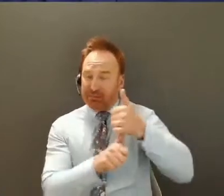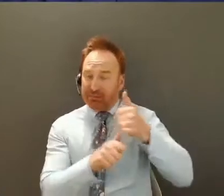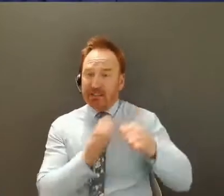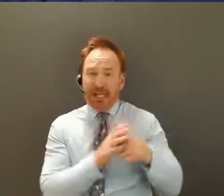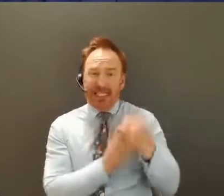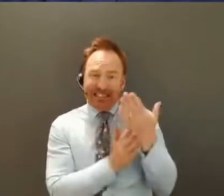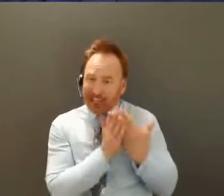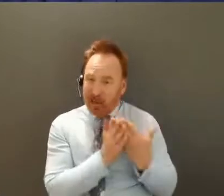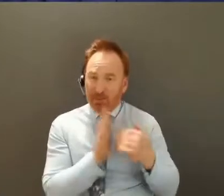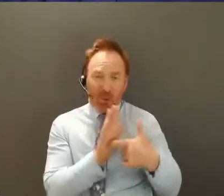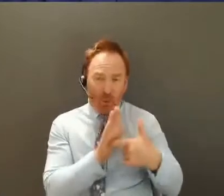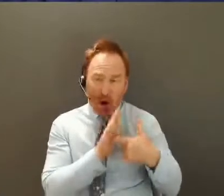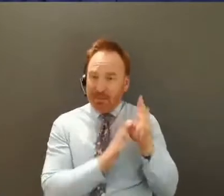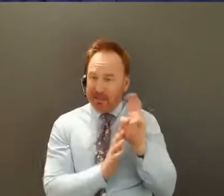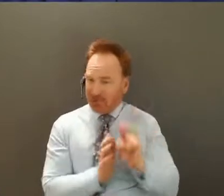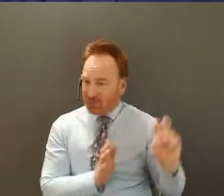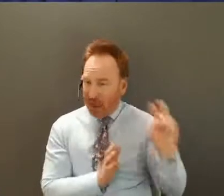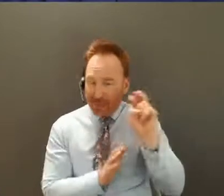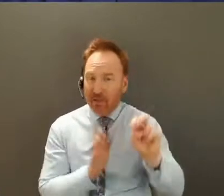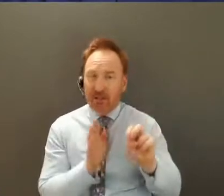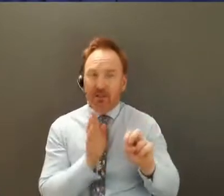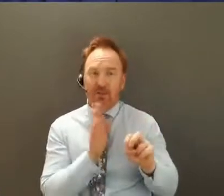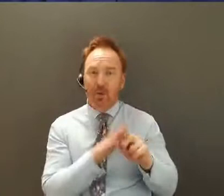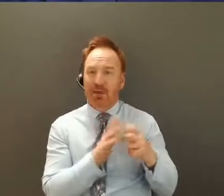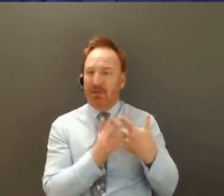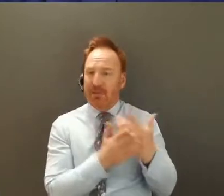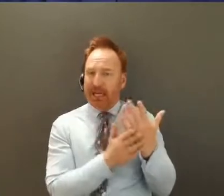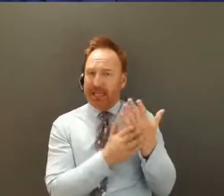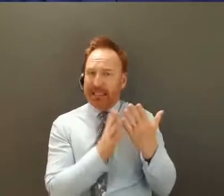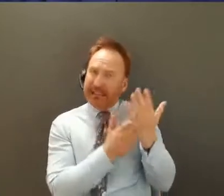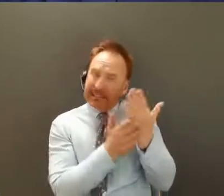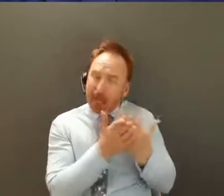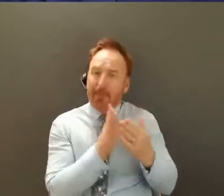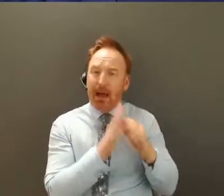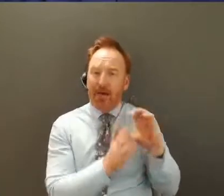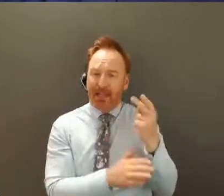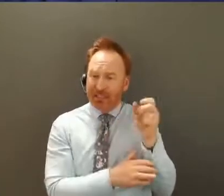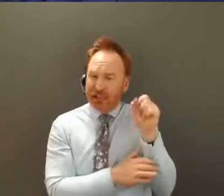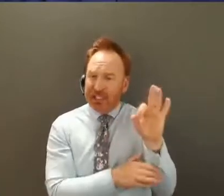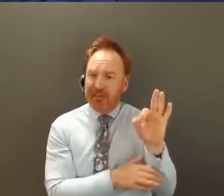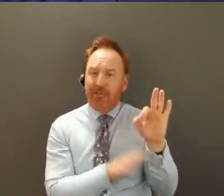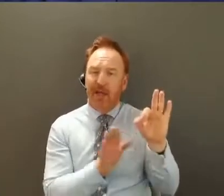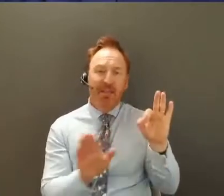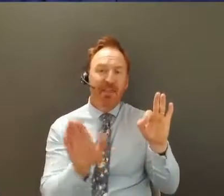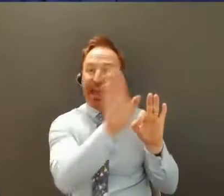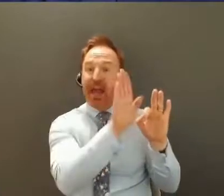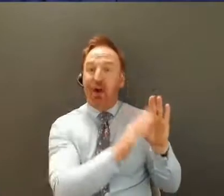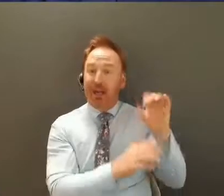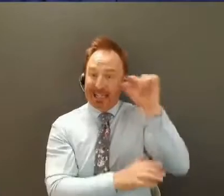protect them. And that is what we are doing.